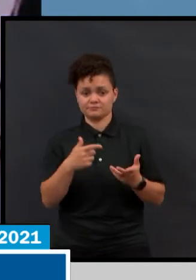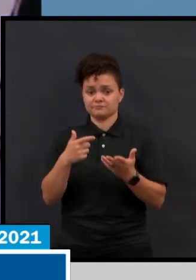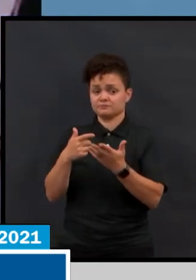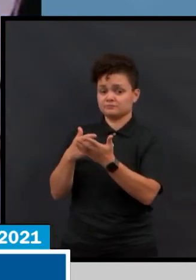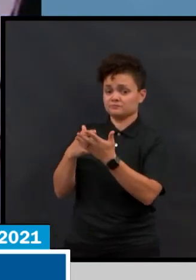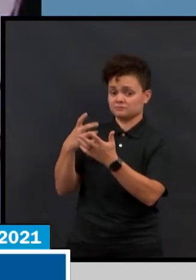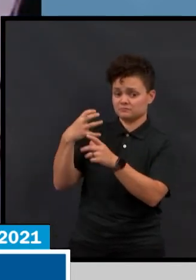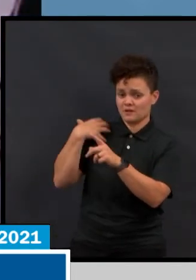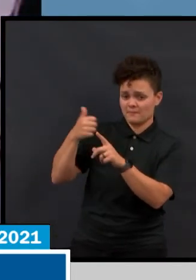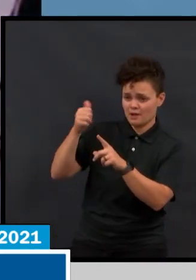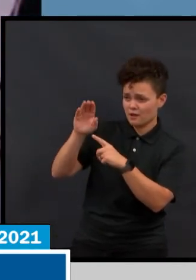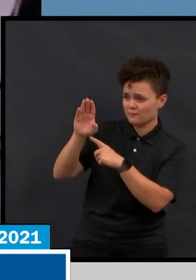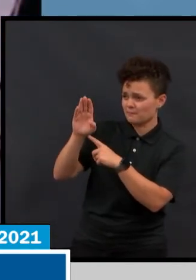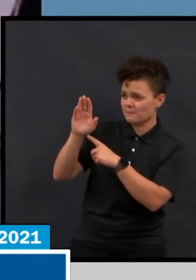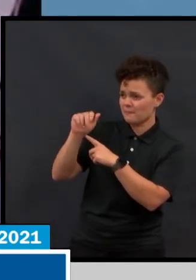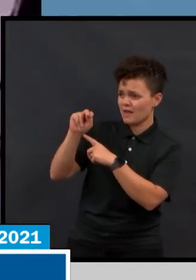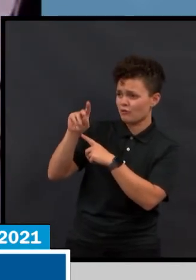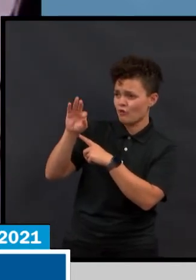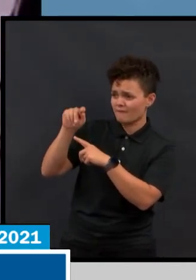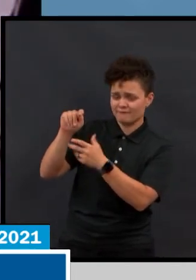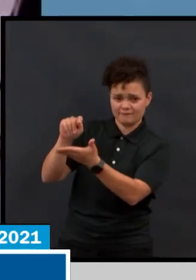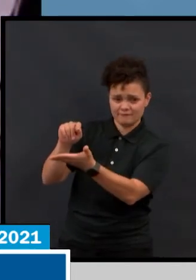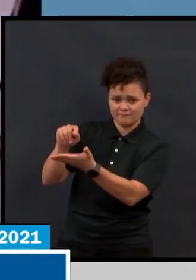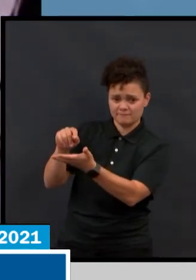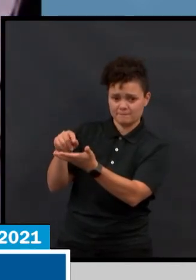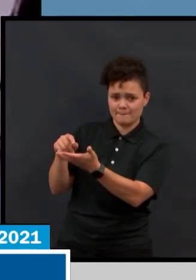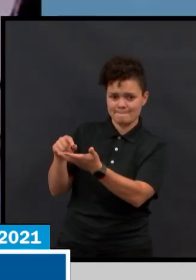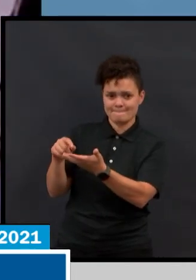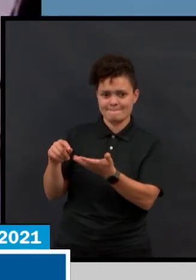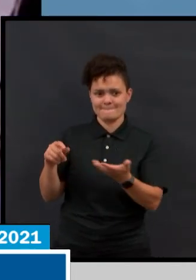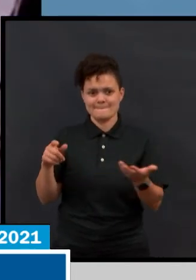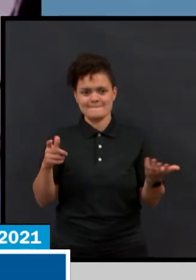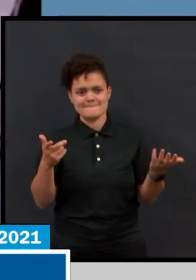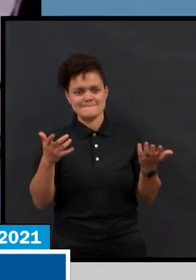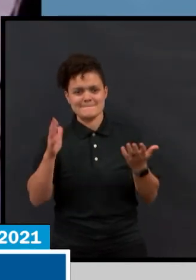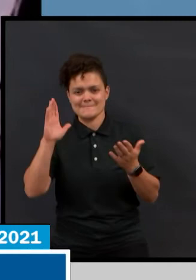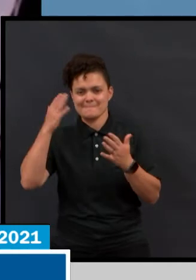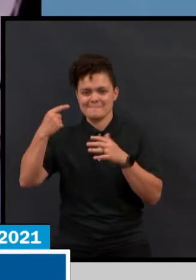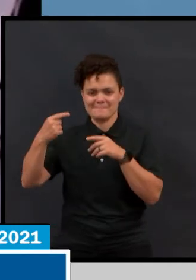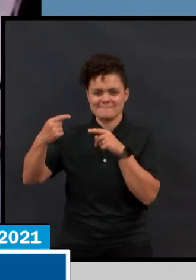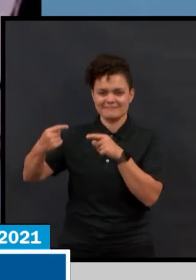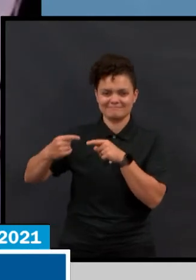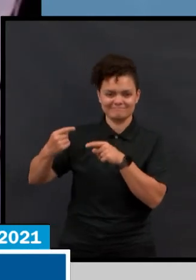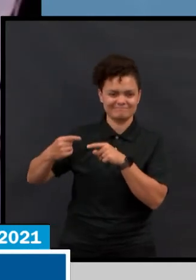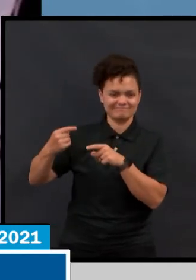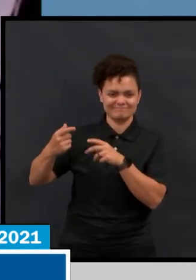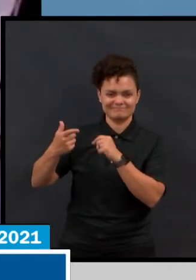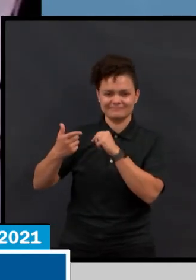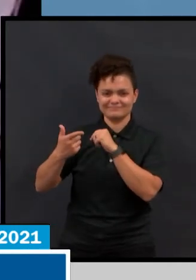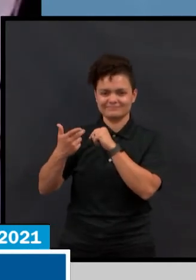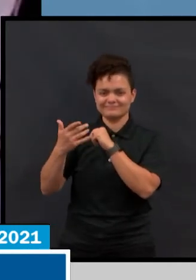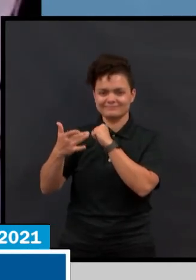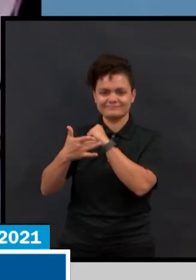okay i think she's still having some audio check challenges um but here is what i do have i have